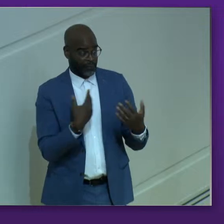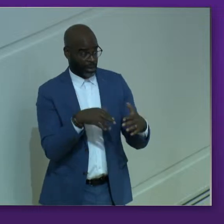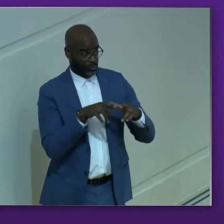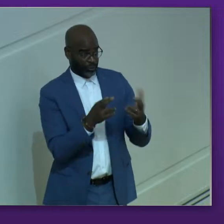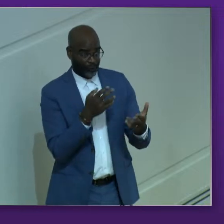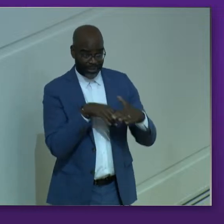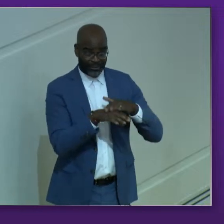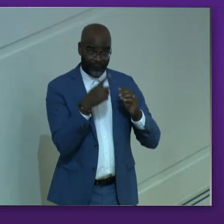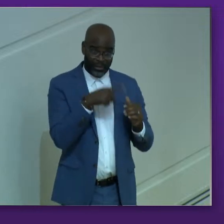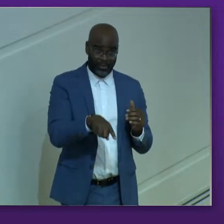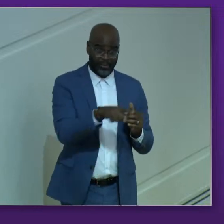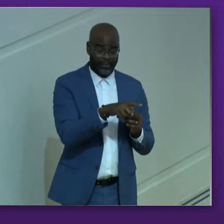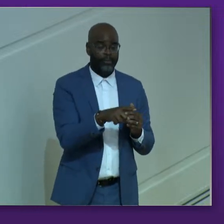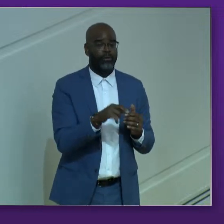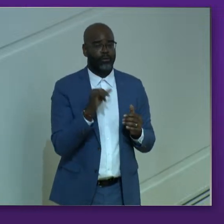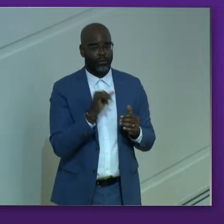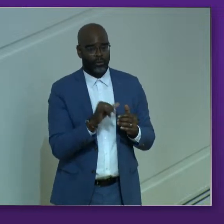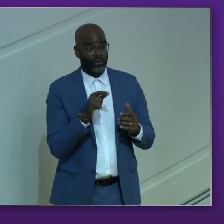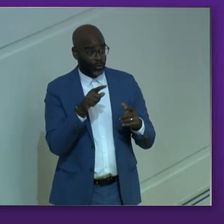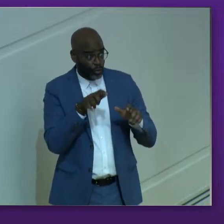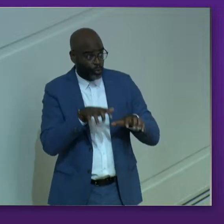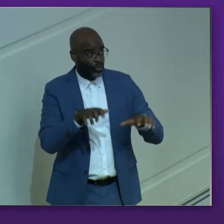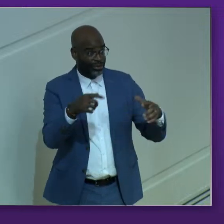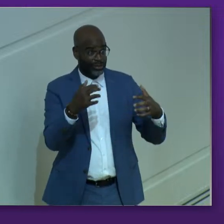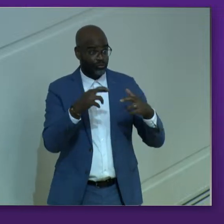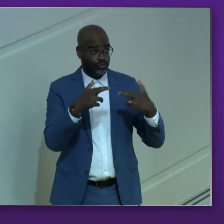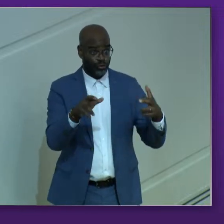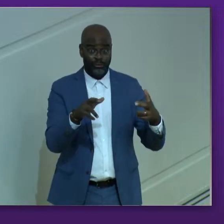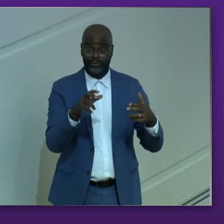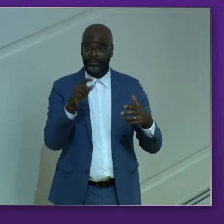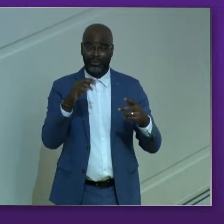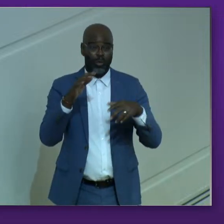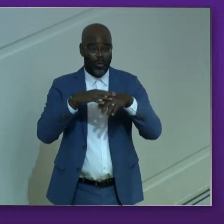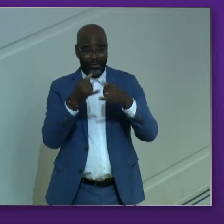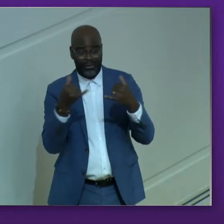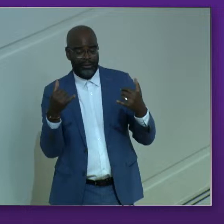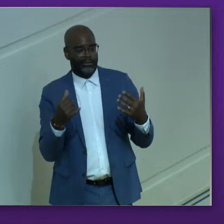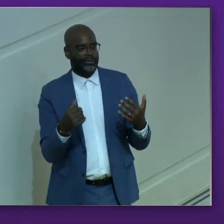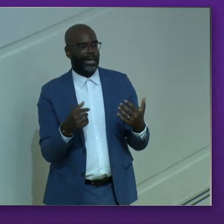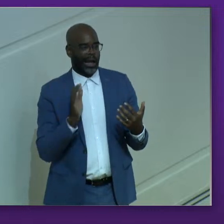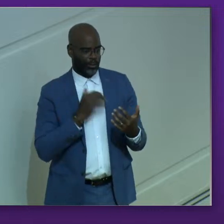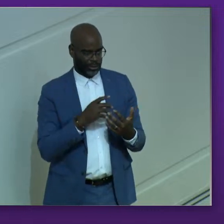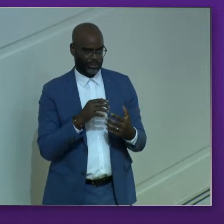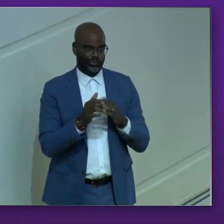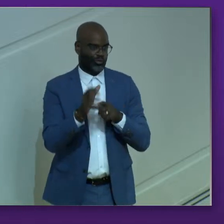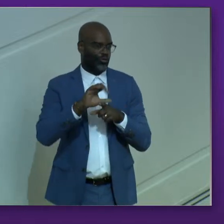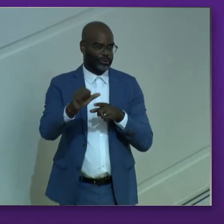DRAWING IN NEW STUDENTS. NOT JUST YOUNGER NEW STUDENTS. THINK ABOUT INDIVIDUALS WANT TO